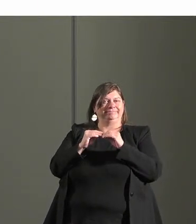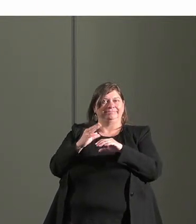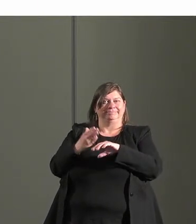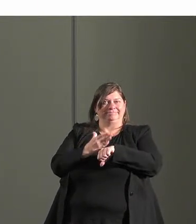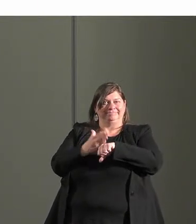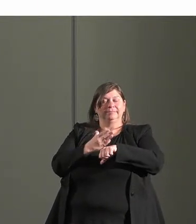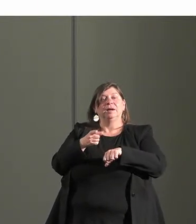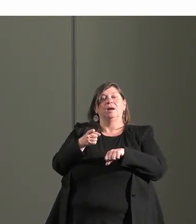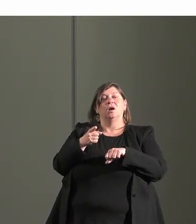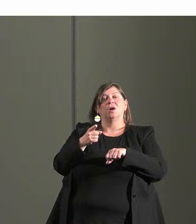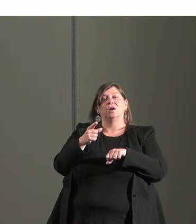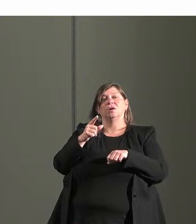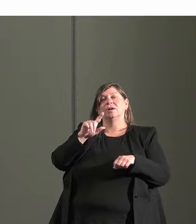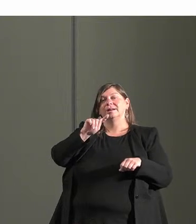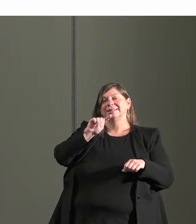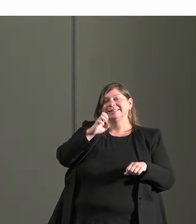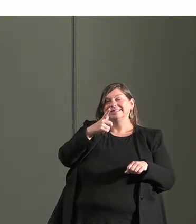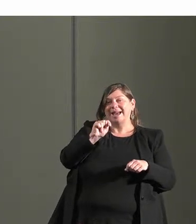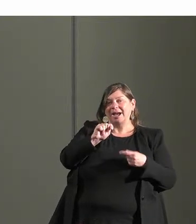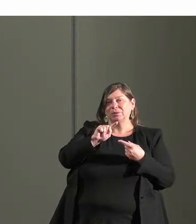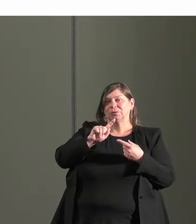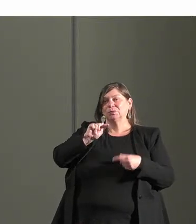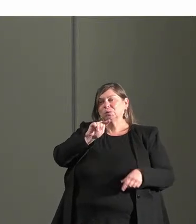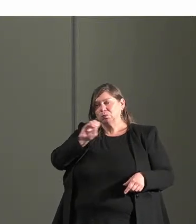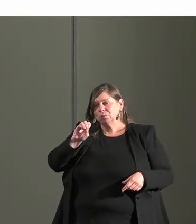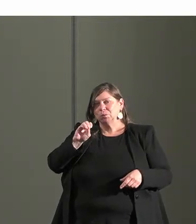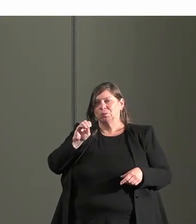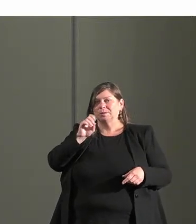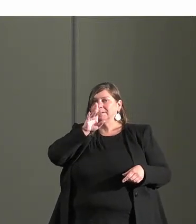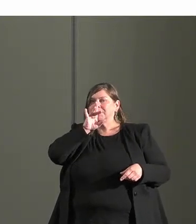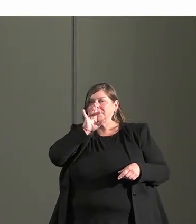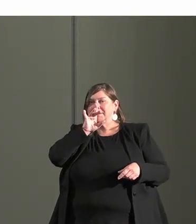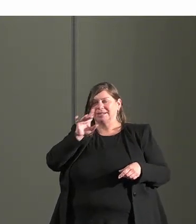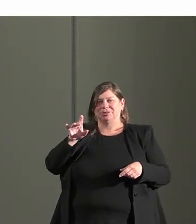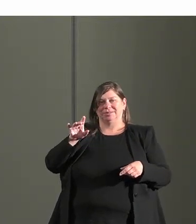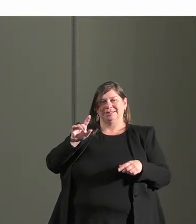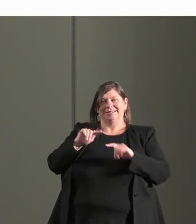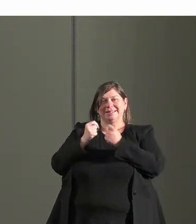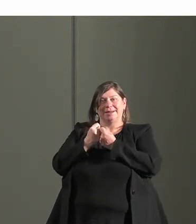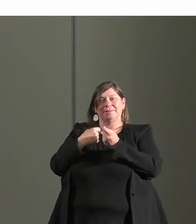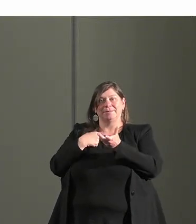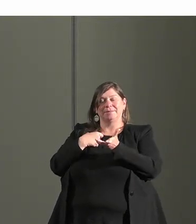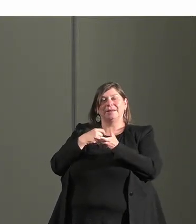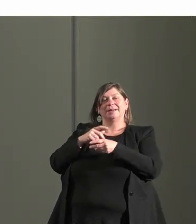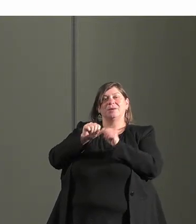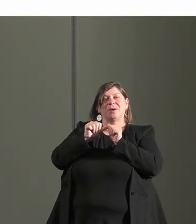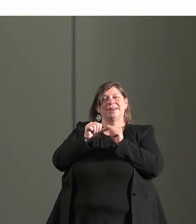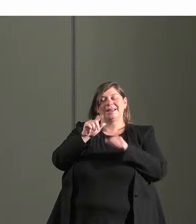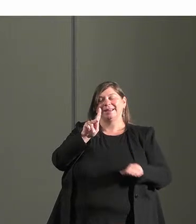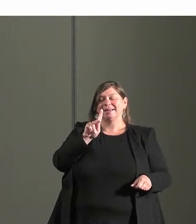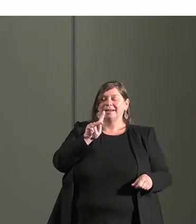the natural voices. We will work with Google's